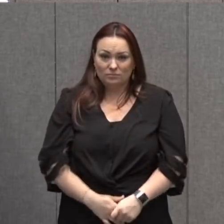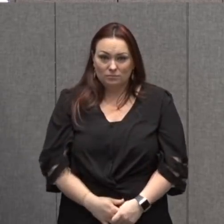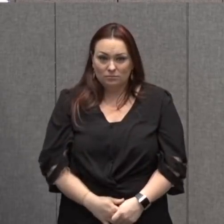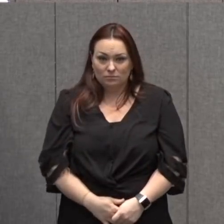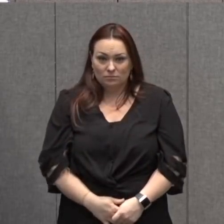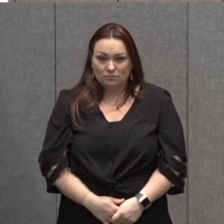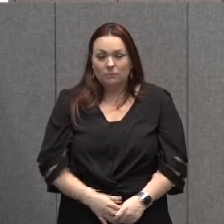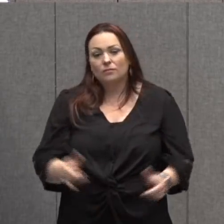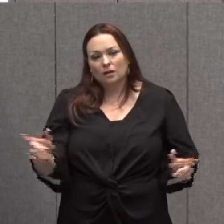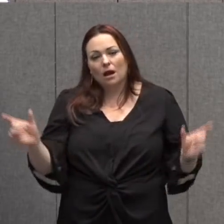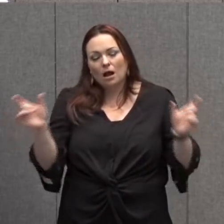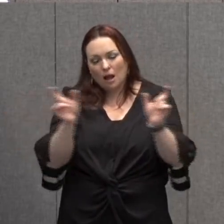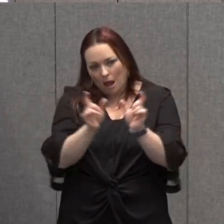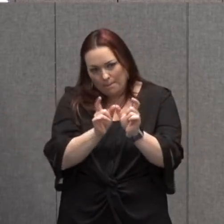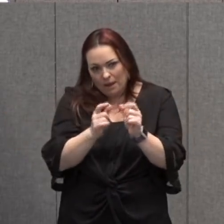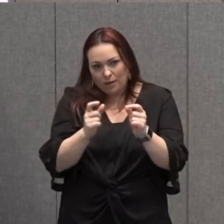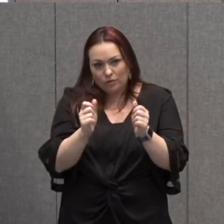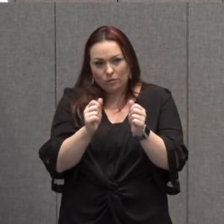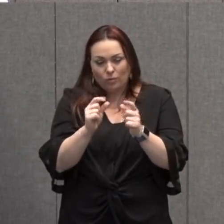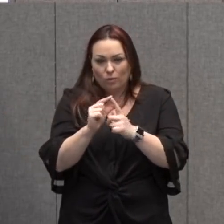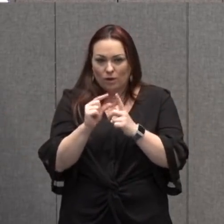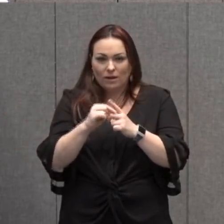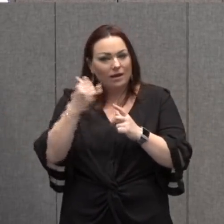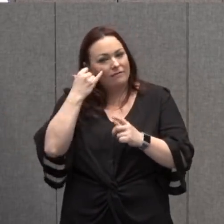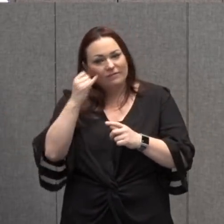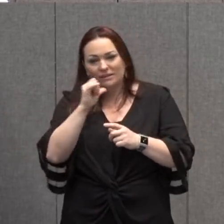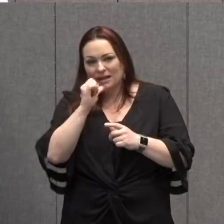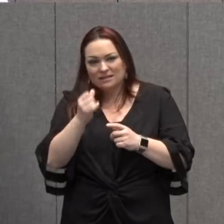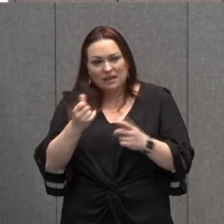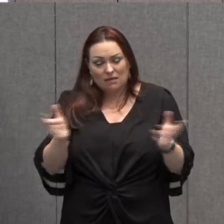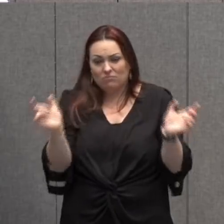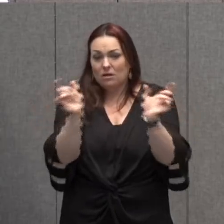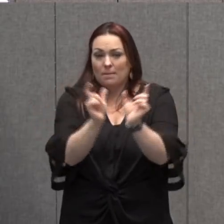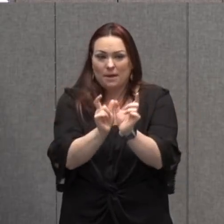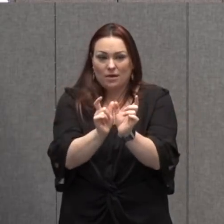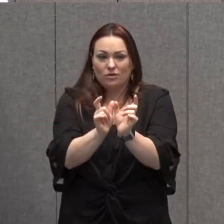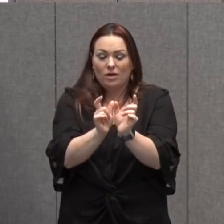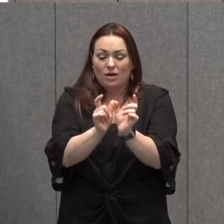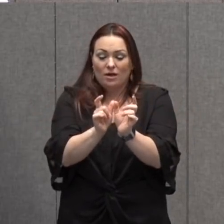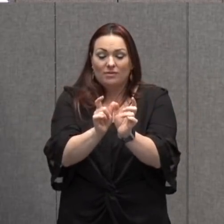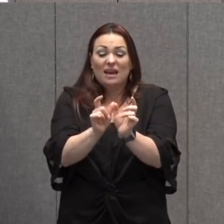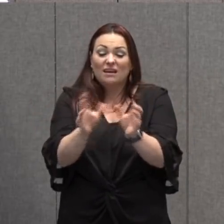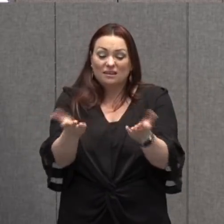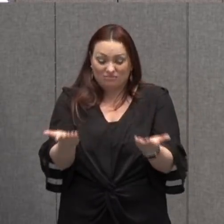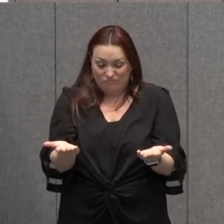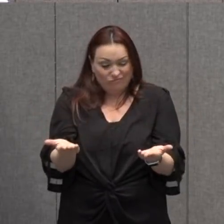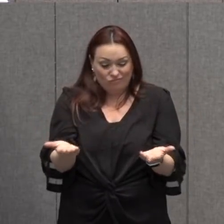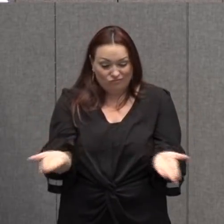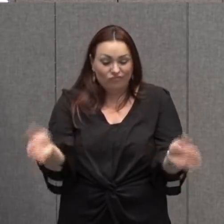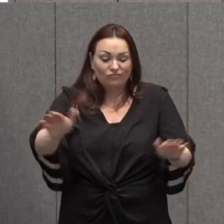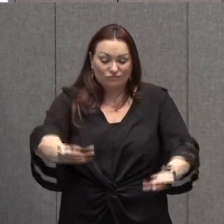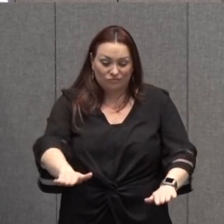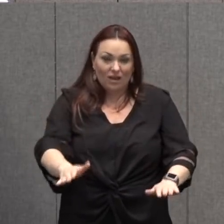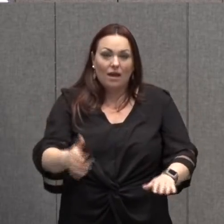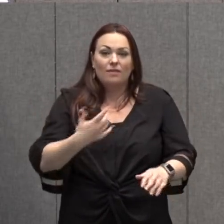A compound word, that is. So what if it doesn't make a compound word? Then you have to just put it back, I guess. And I don't get to, so this is kinda like concentration,